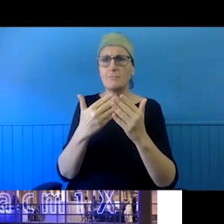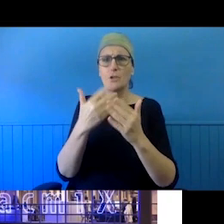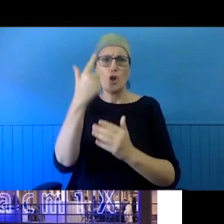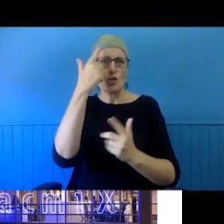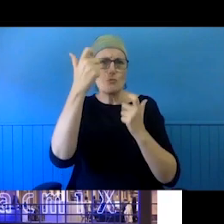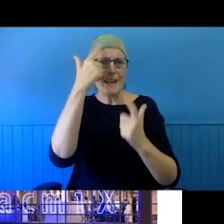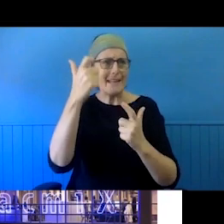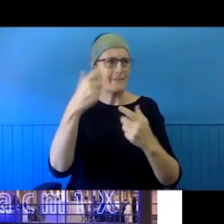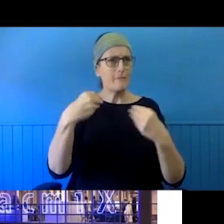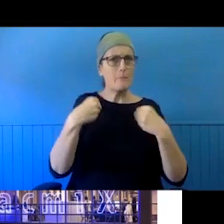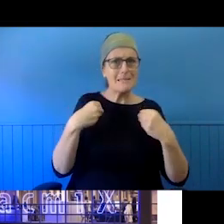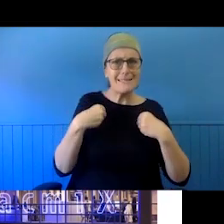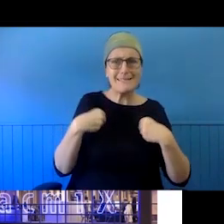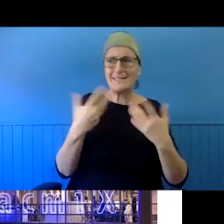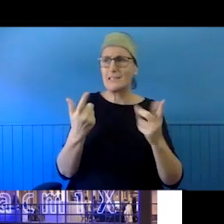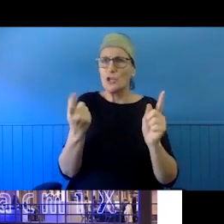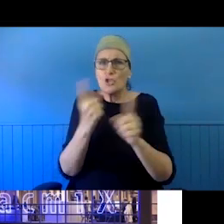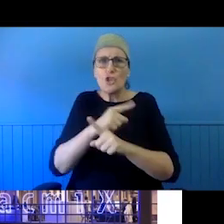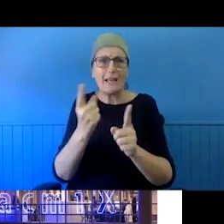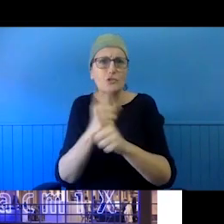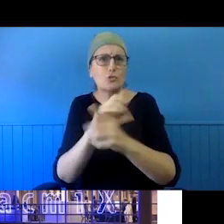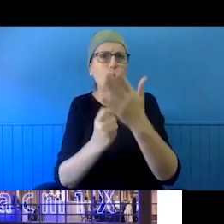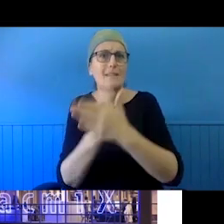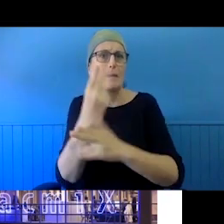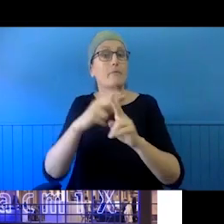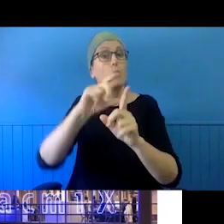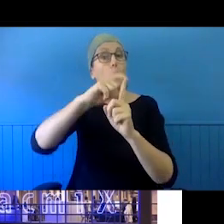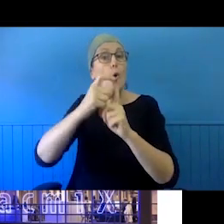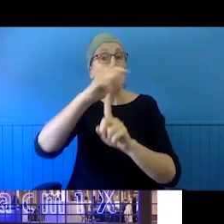because of, you know, new audience trends, new technology trends. So we